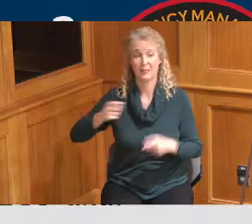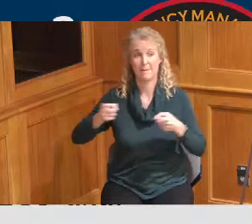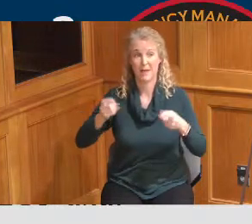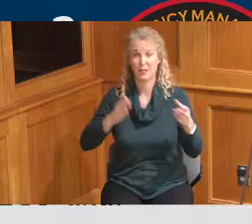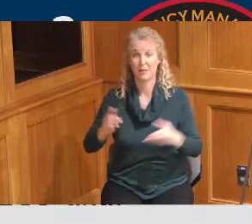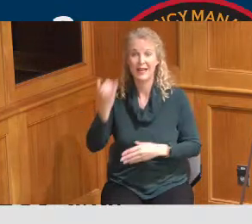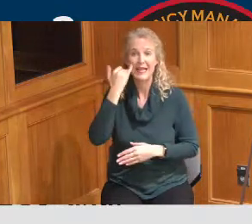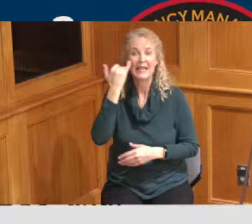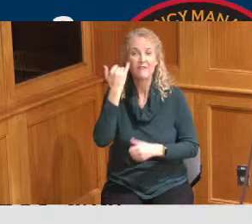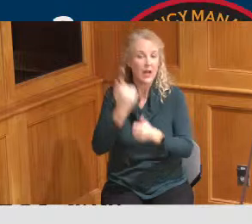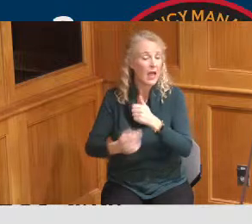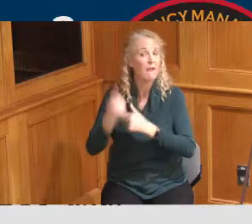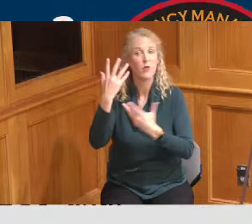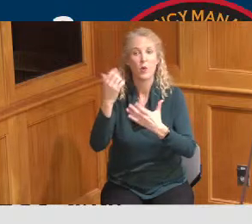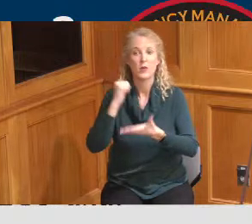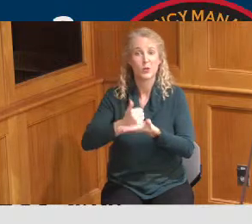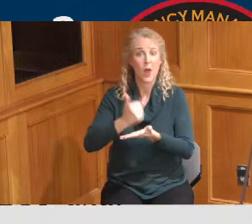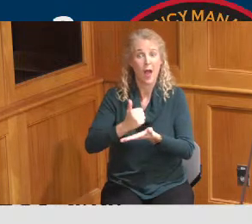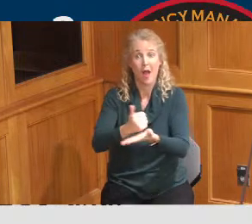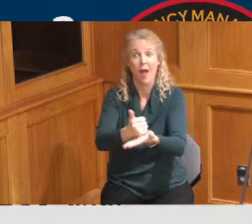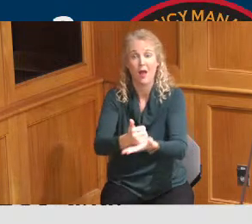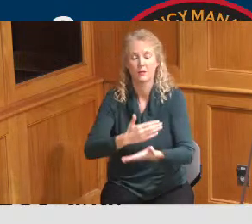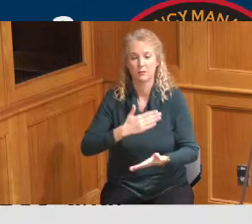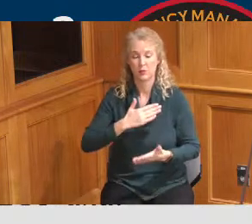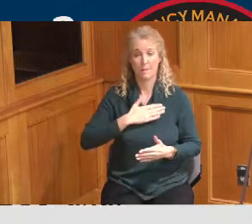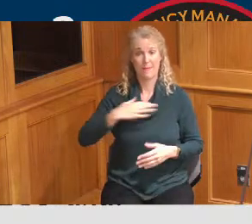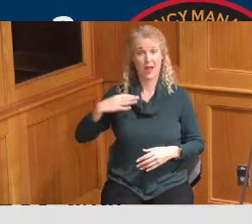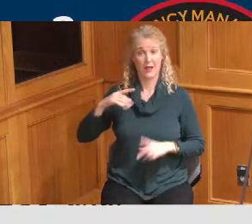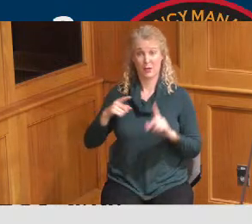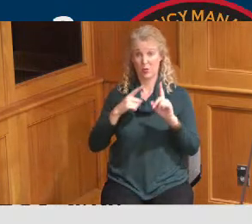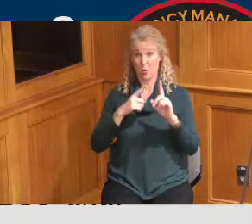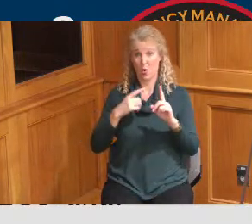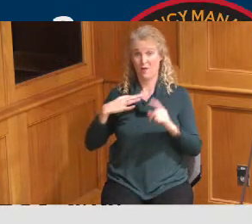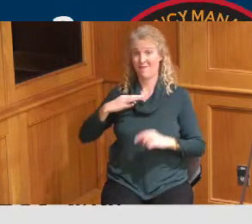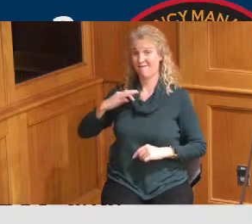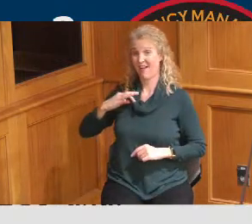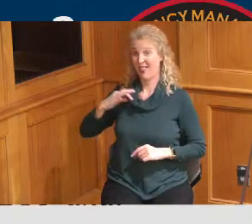volunteer post disaster so my goal is to take those volunteers and hand them to nonprofits